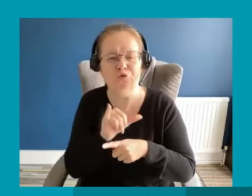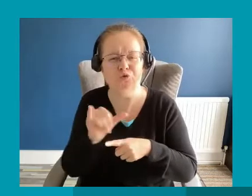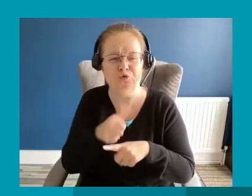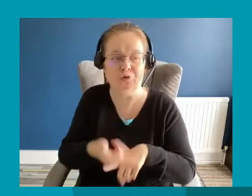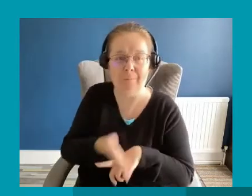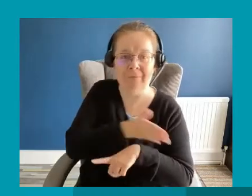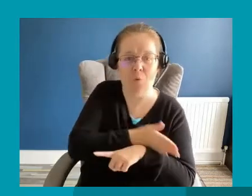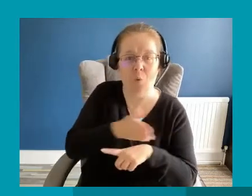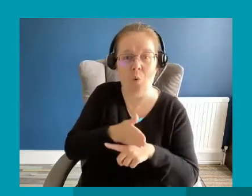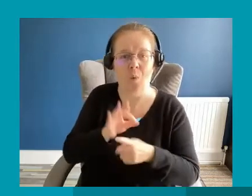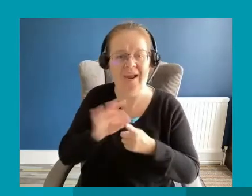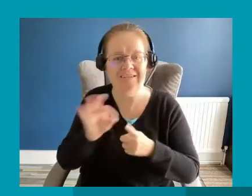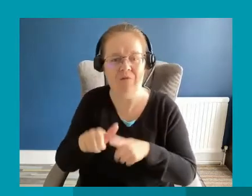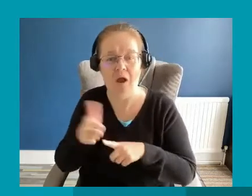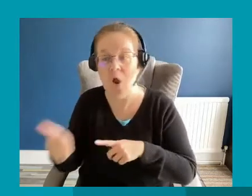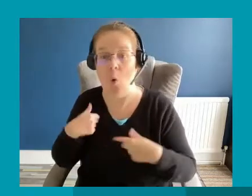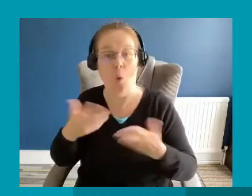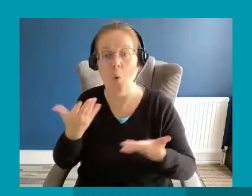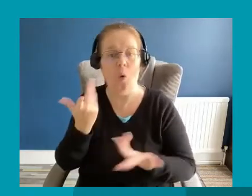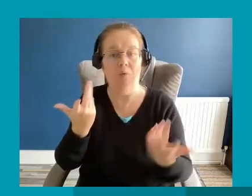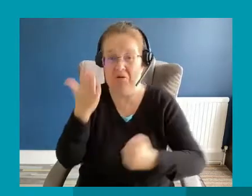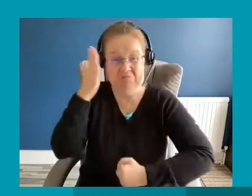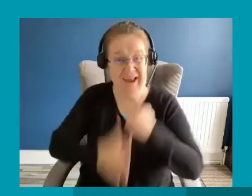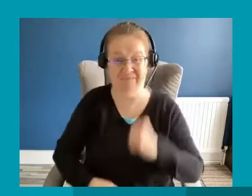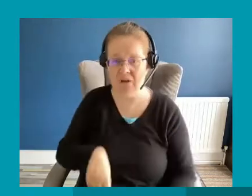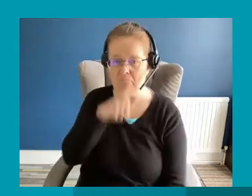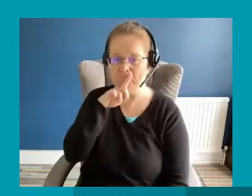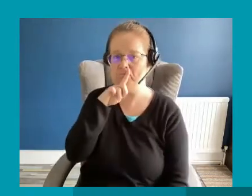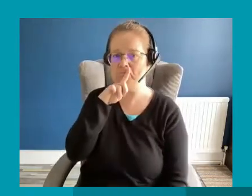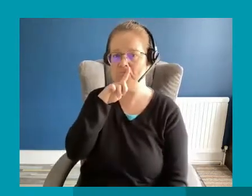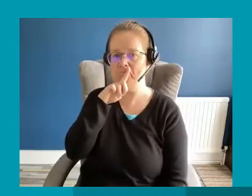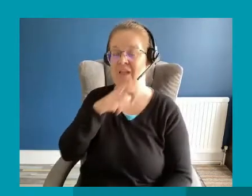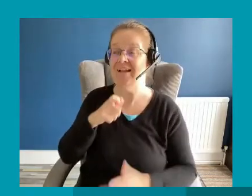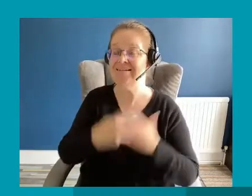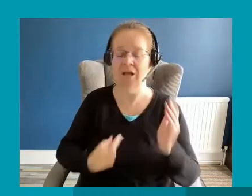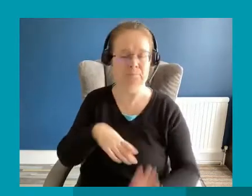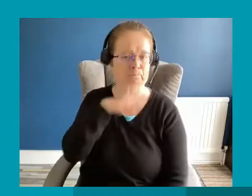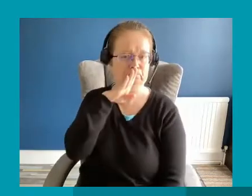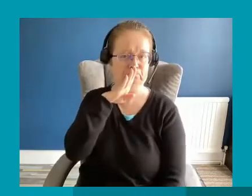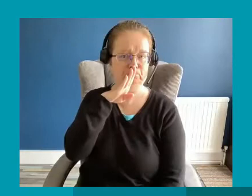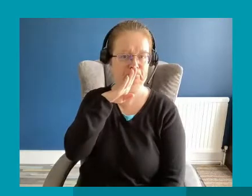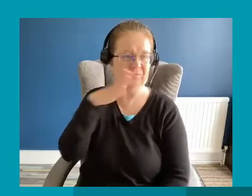Maybe you've never discussed it and you have no desire to do so, and that's perfectly fine.